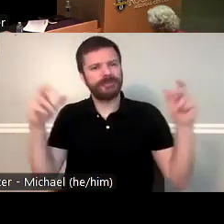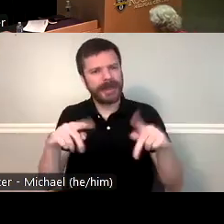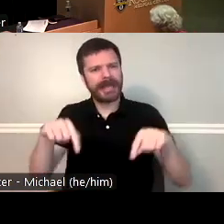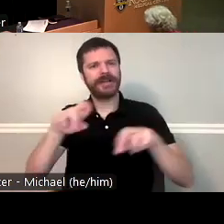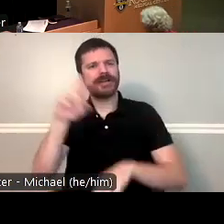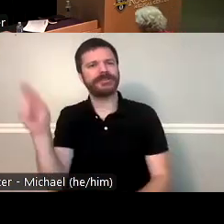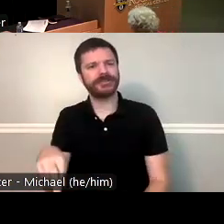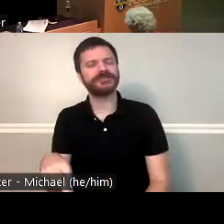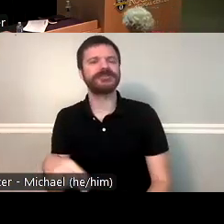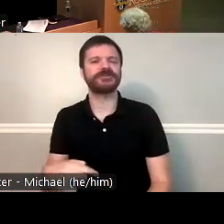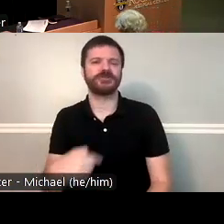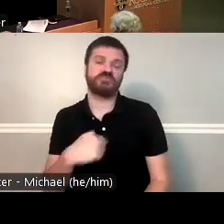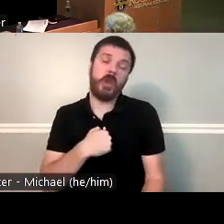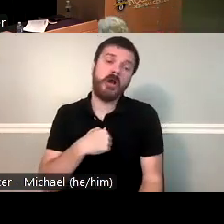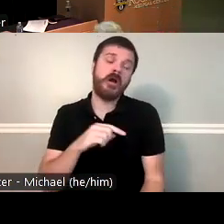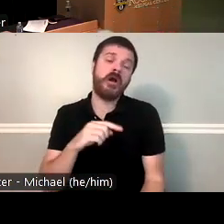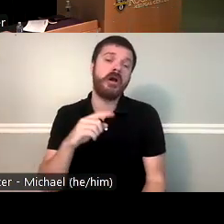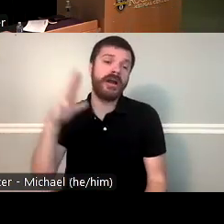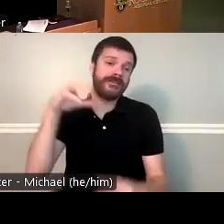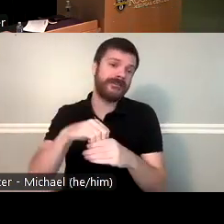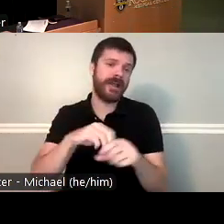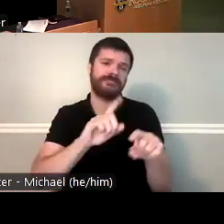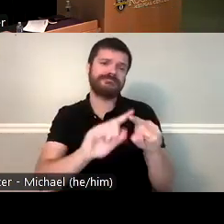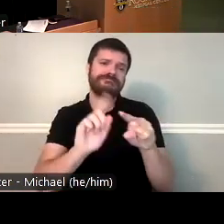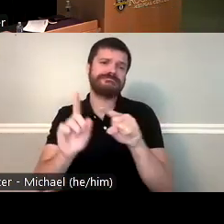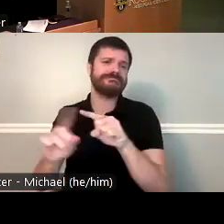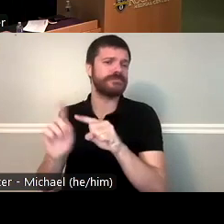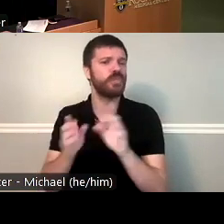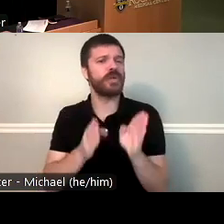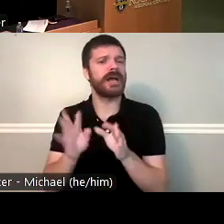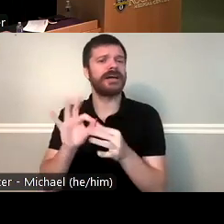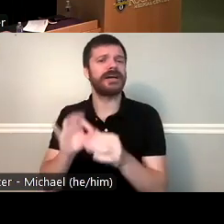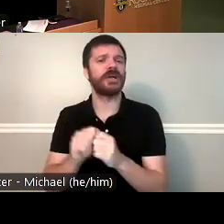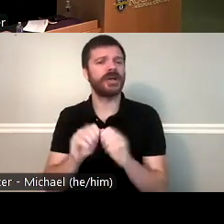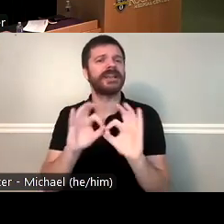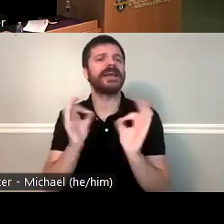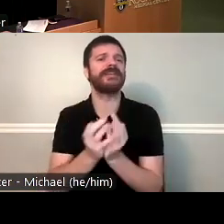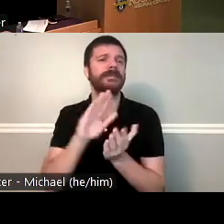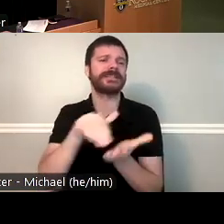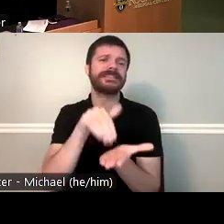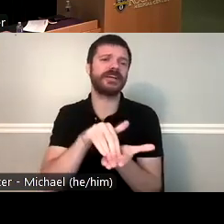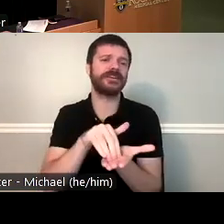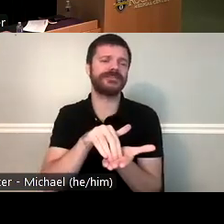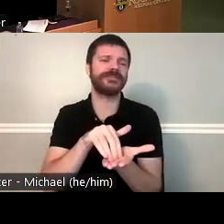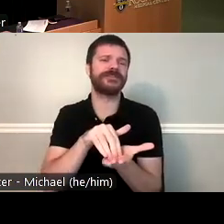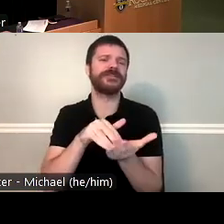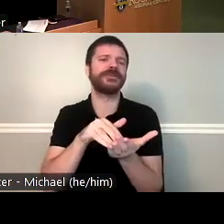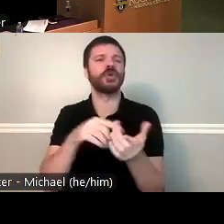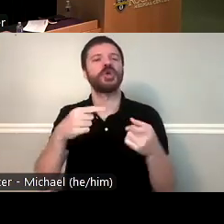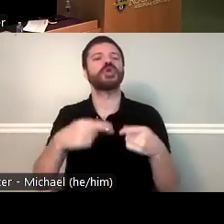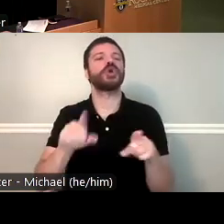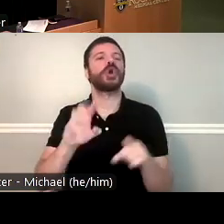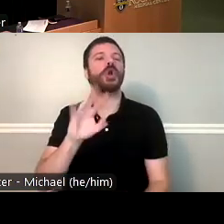I've been involved in various ways um with the uh Family Center uh during the the win uh linman win